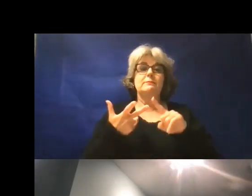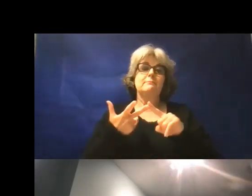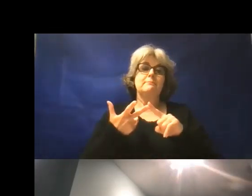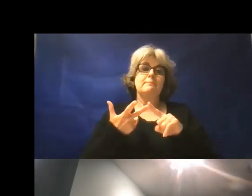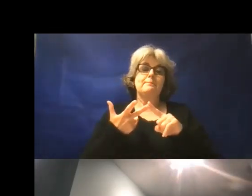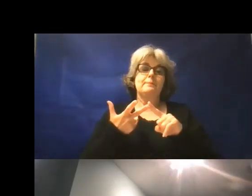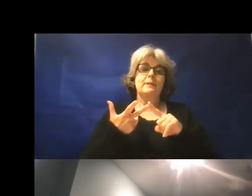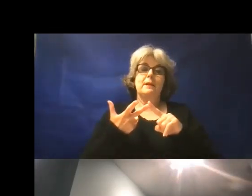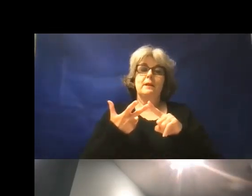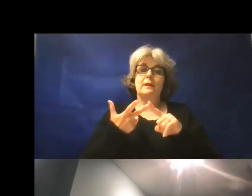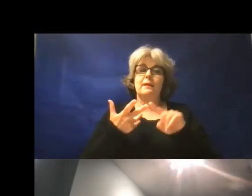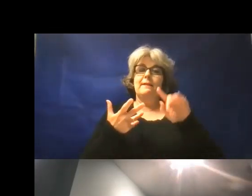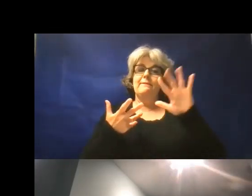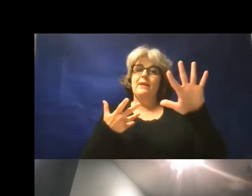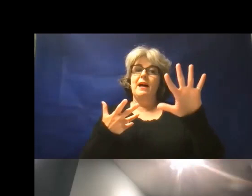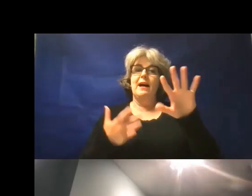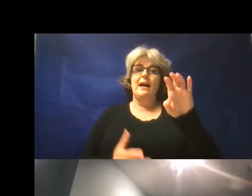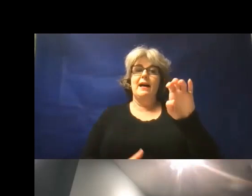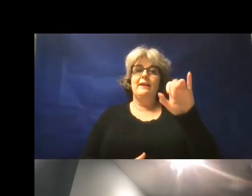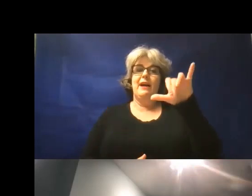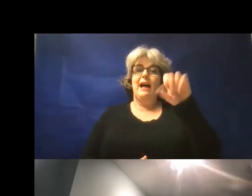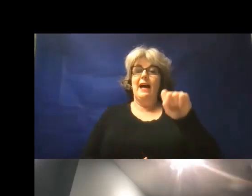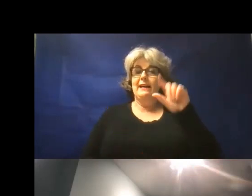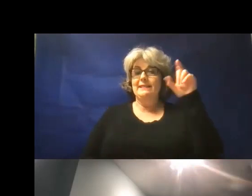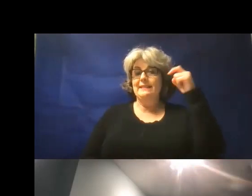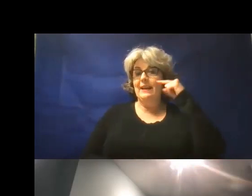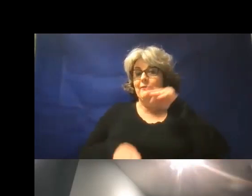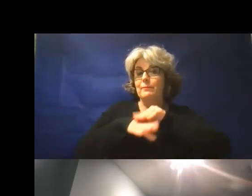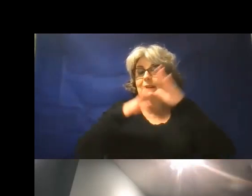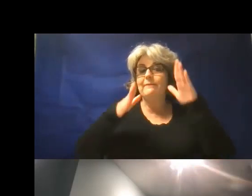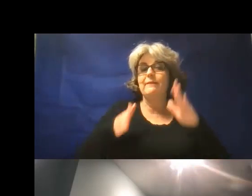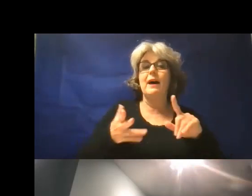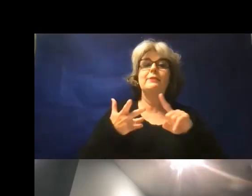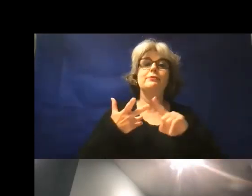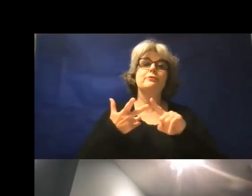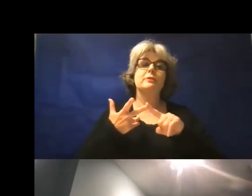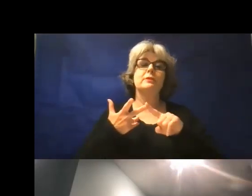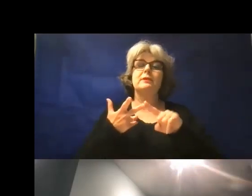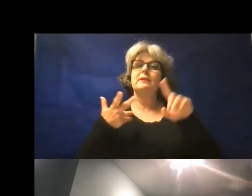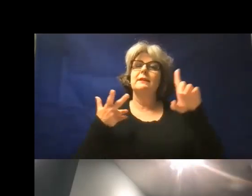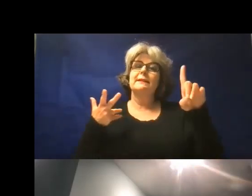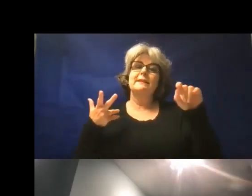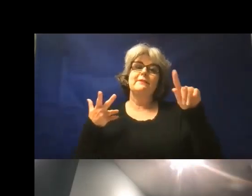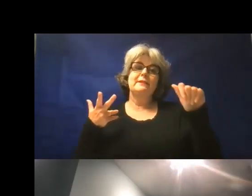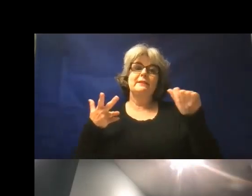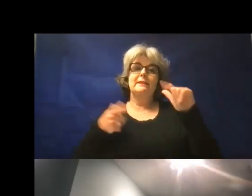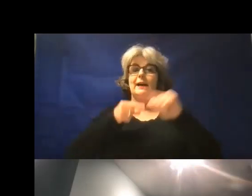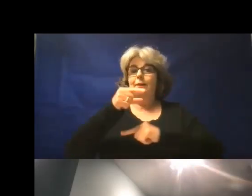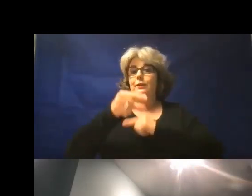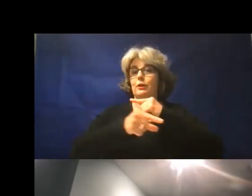five eyes government advisories other sources of data such as the global health security index and